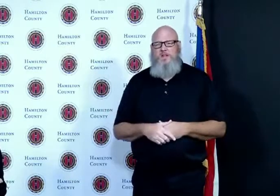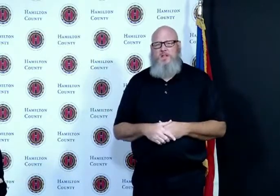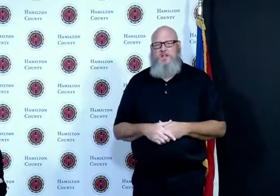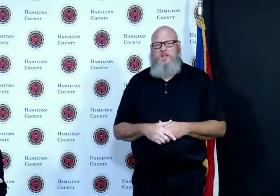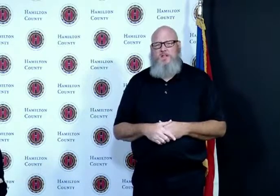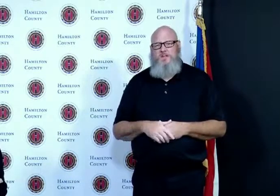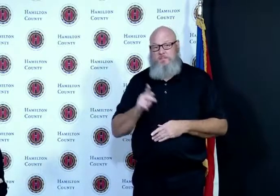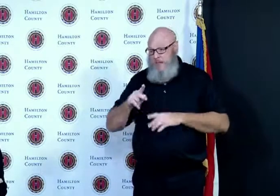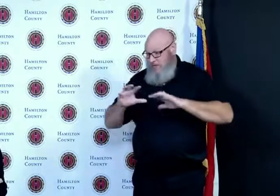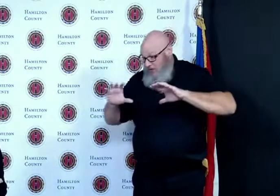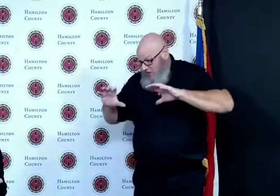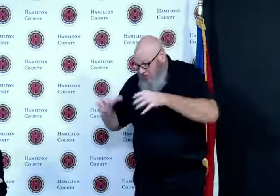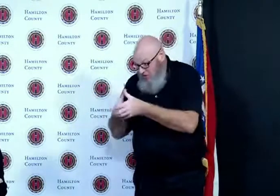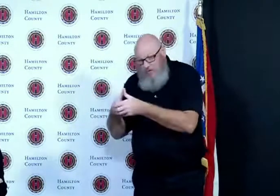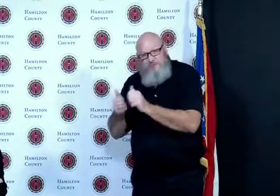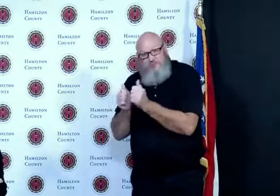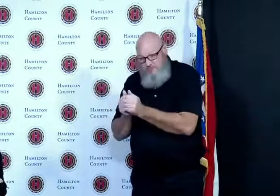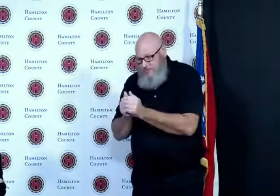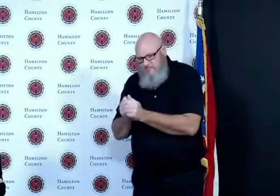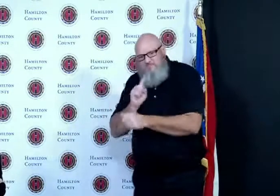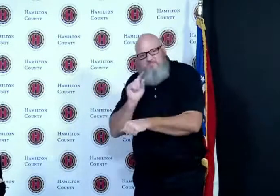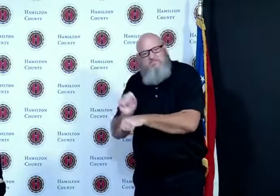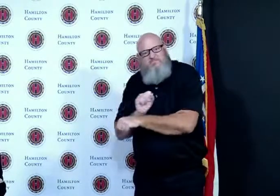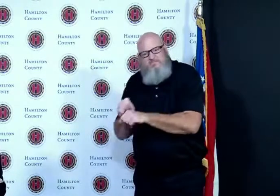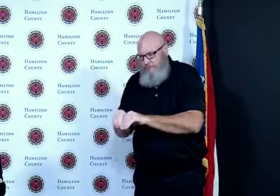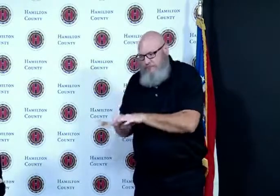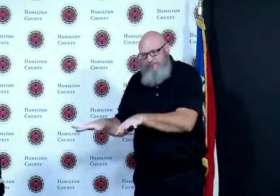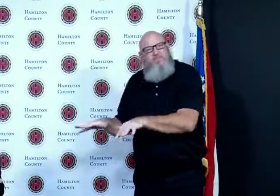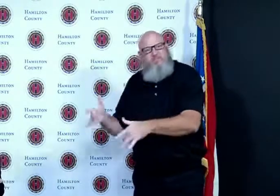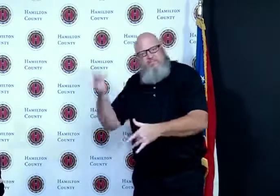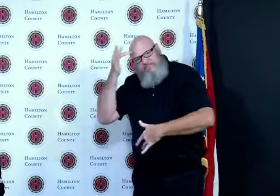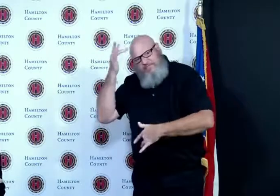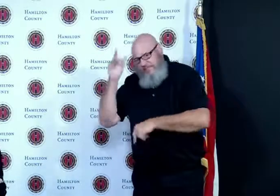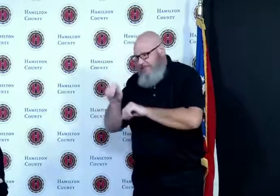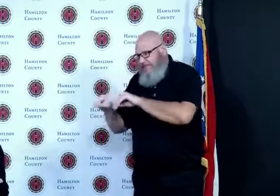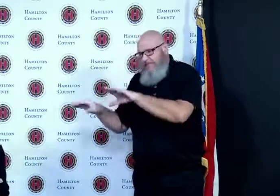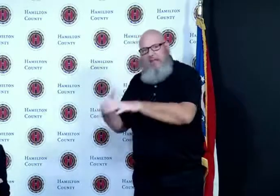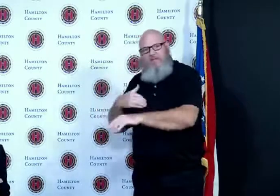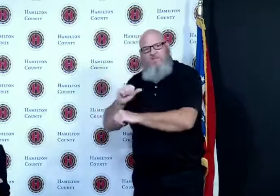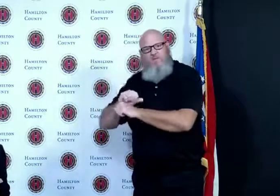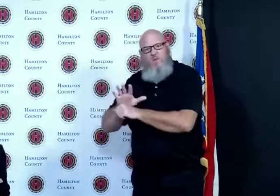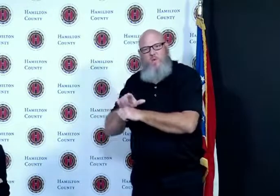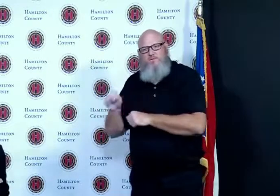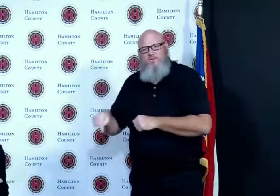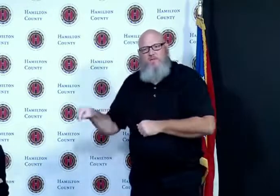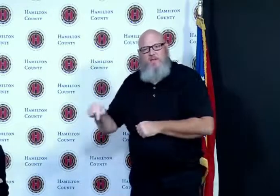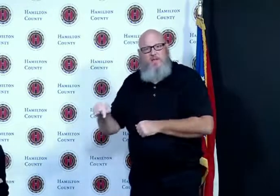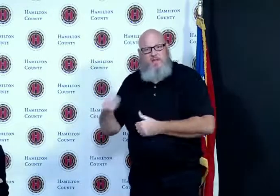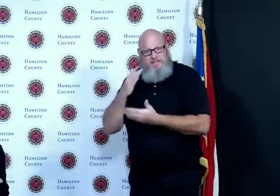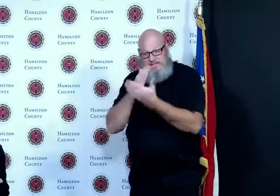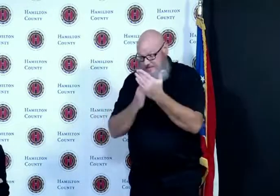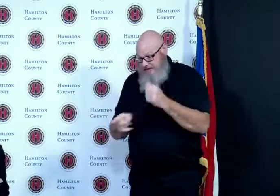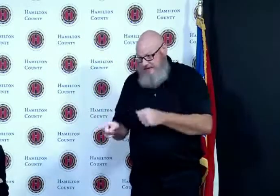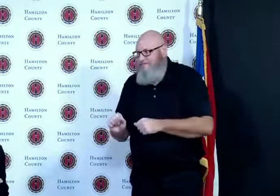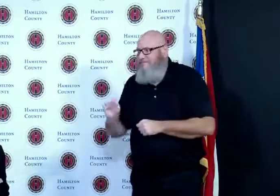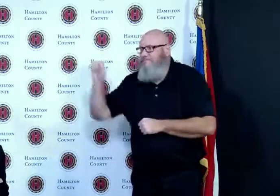very severely sick and more hospitalized so the advice remains the same stay distant wear a mask